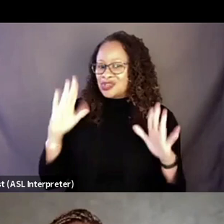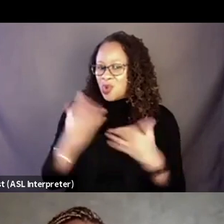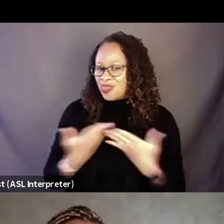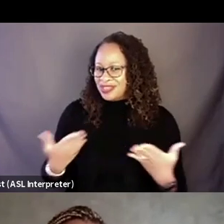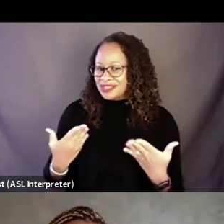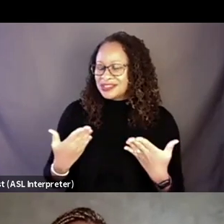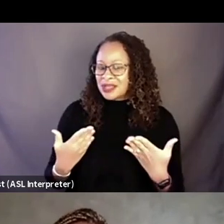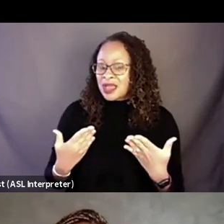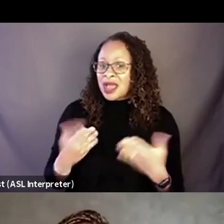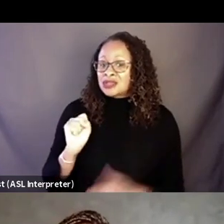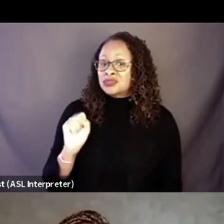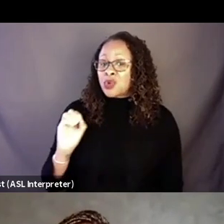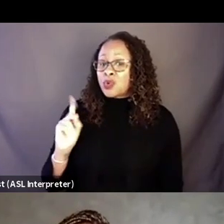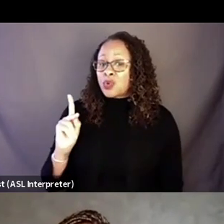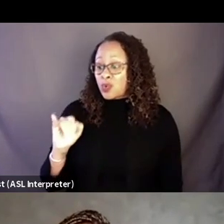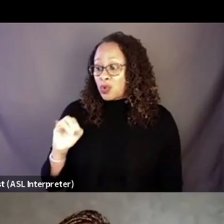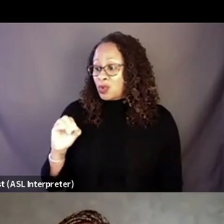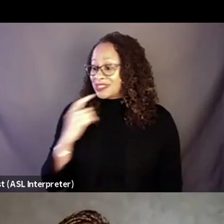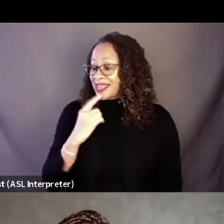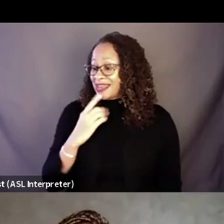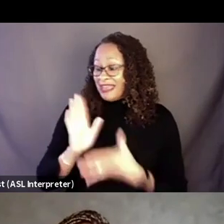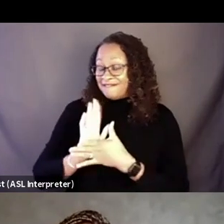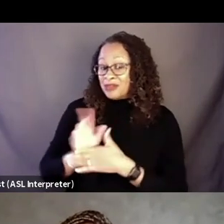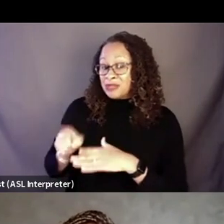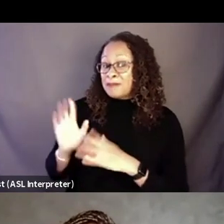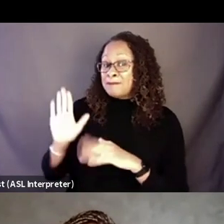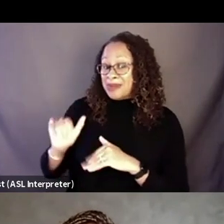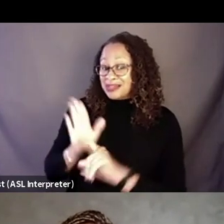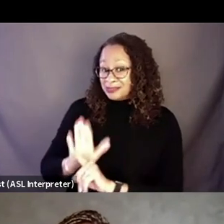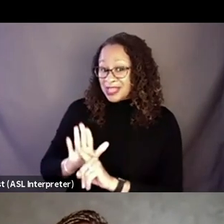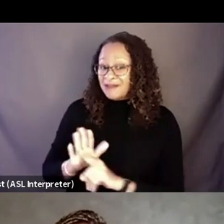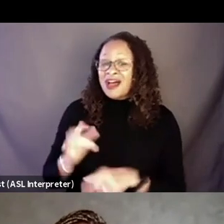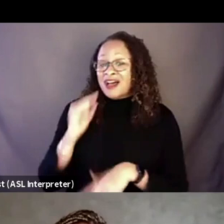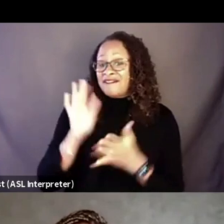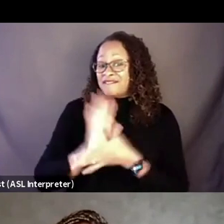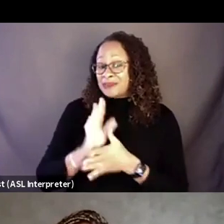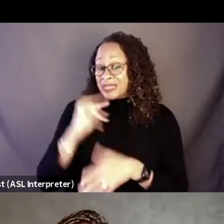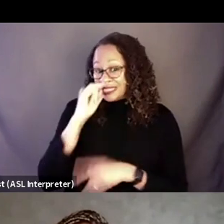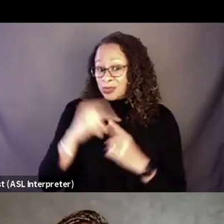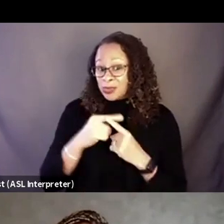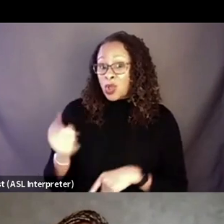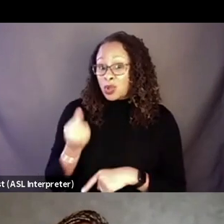he filmed Boni by himself, he filmed the kids when he was alone with them. and there are things I didn't know about Boni